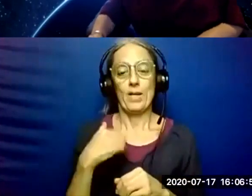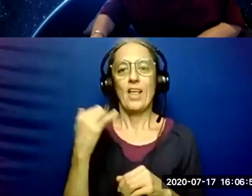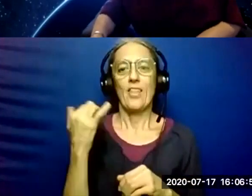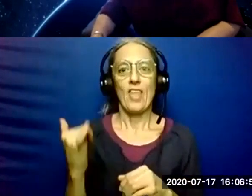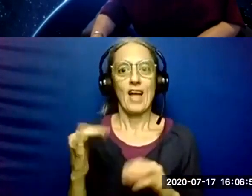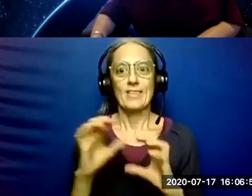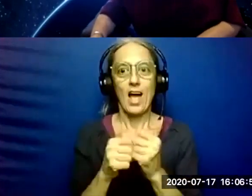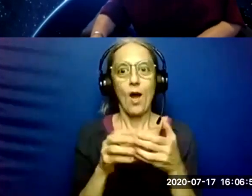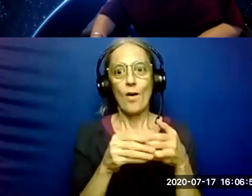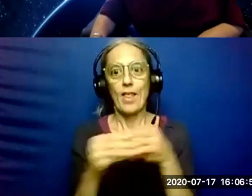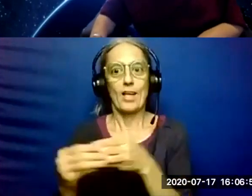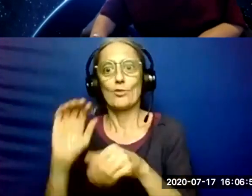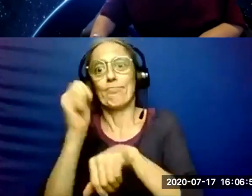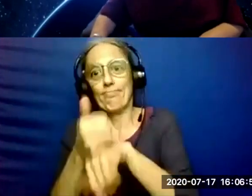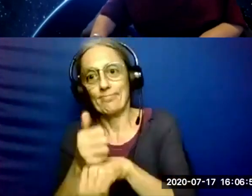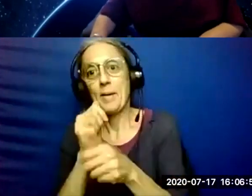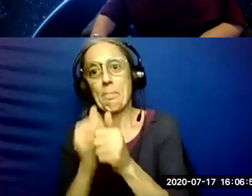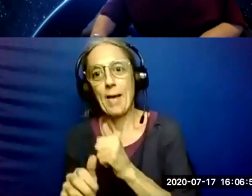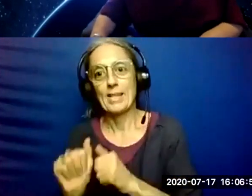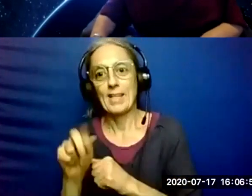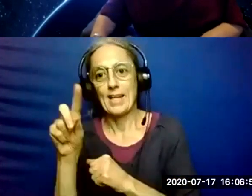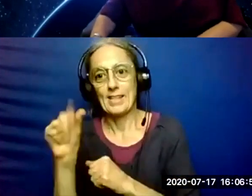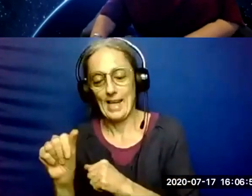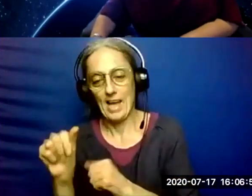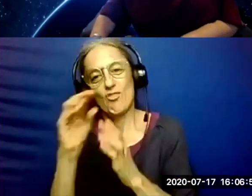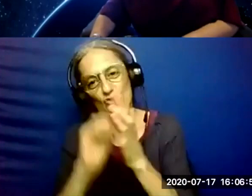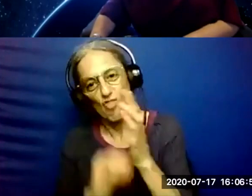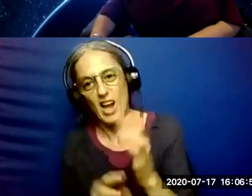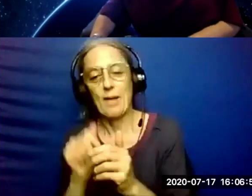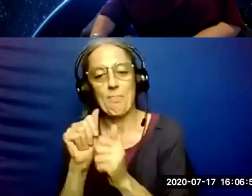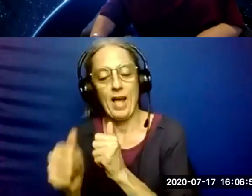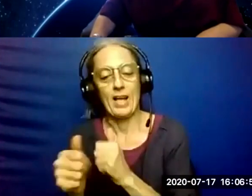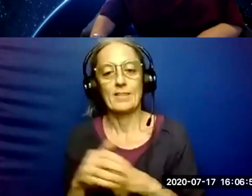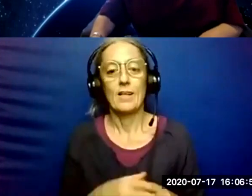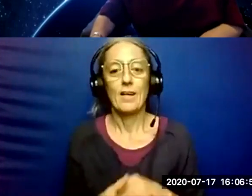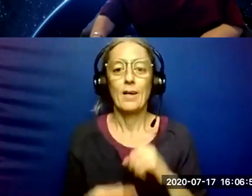Plus to say that there was an amazing team of people that